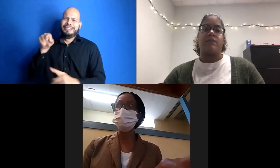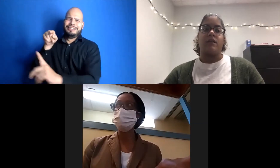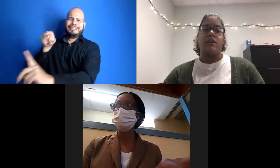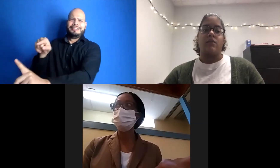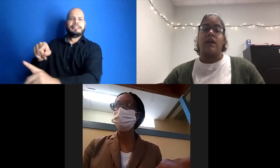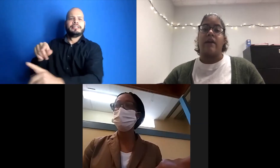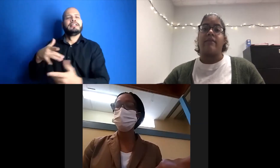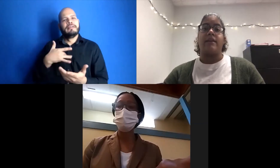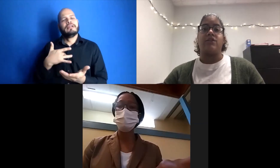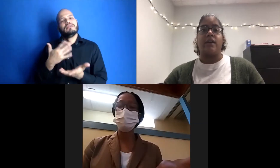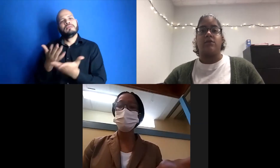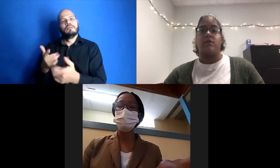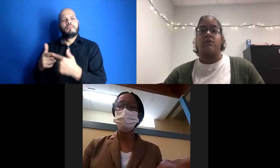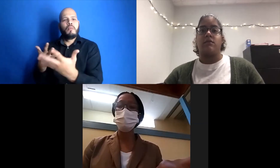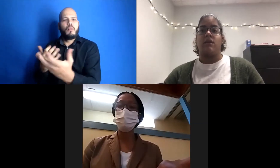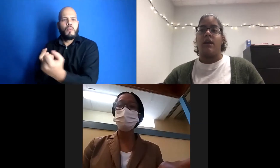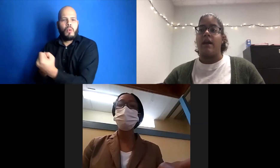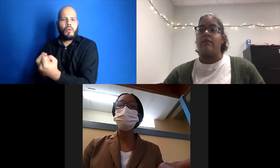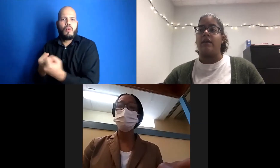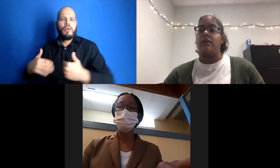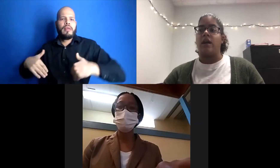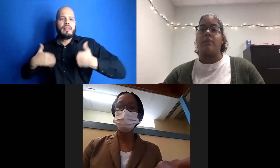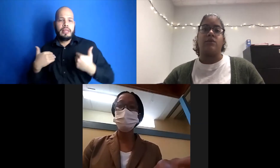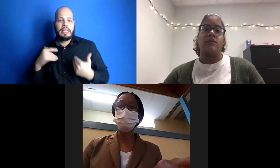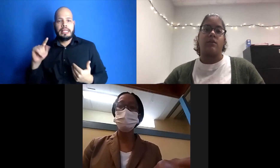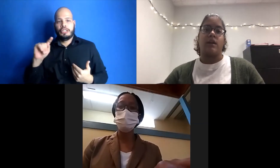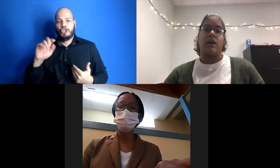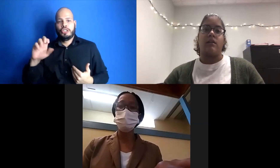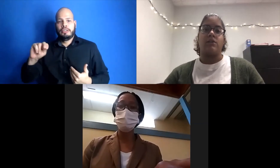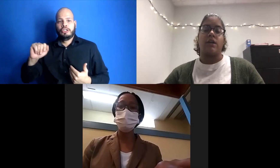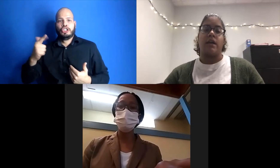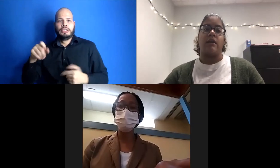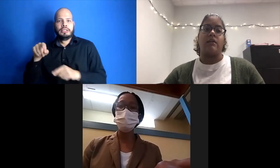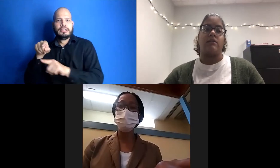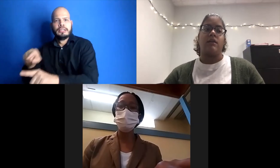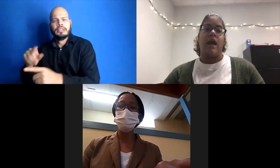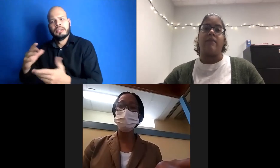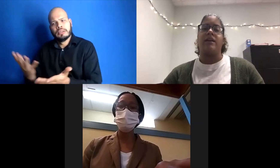you know having an education having the opportunity to go to college and having that